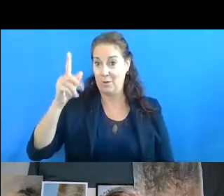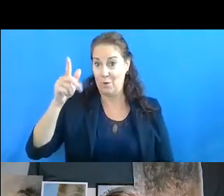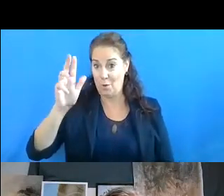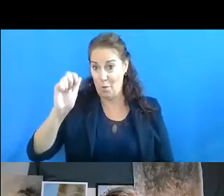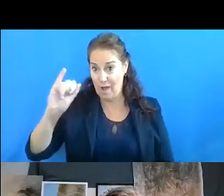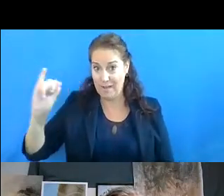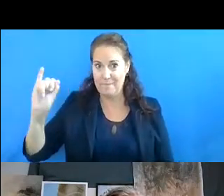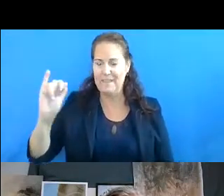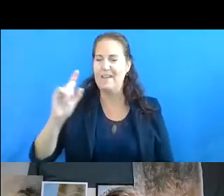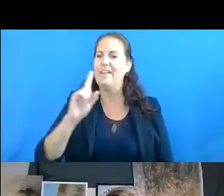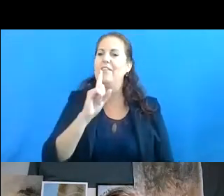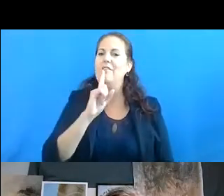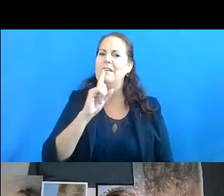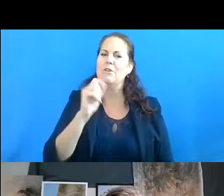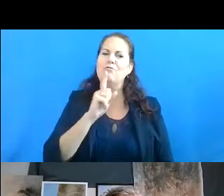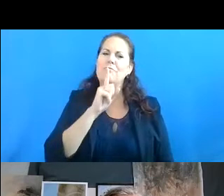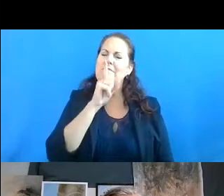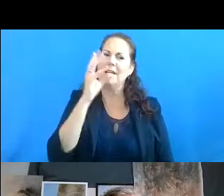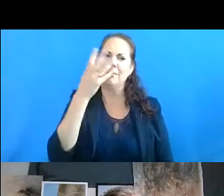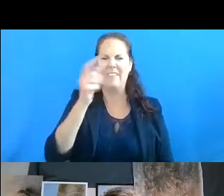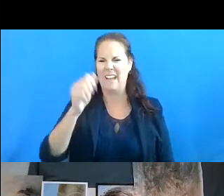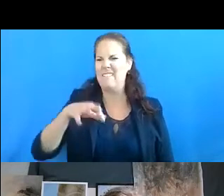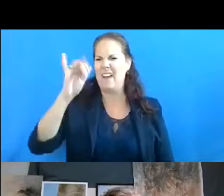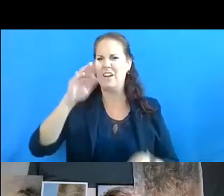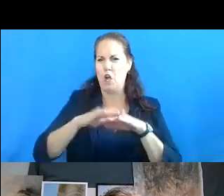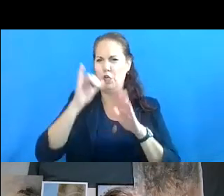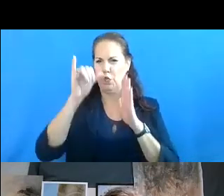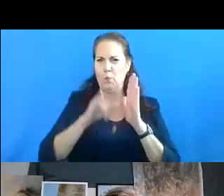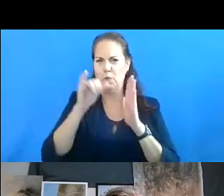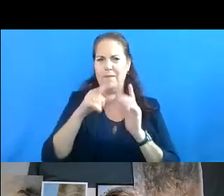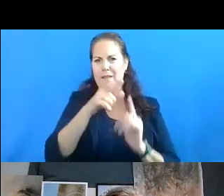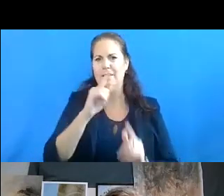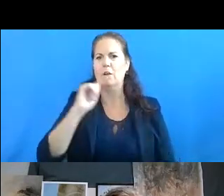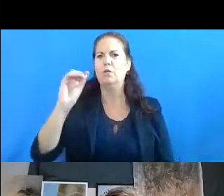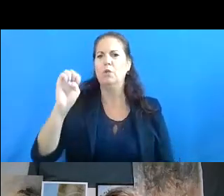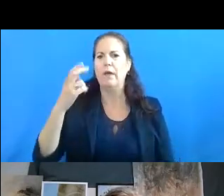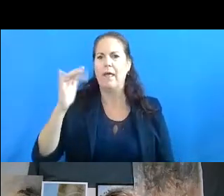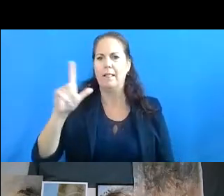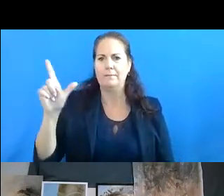And there's a really beautiful, you can find it on YouTube. This is Tow Hill.